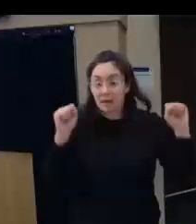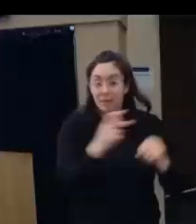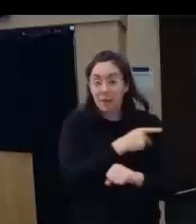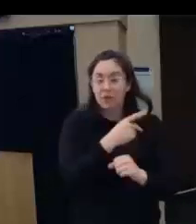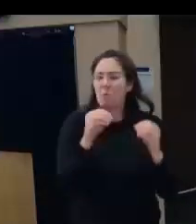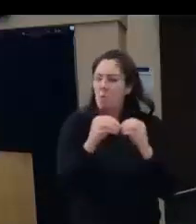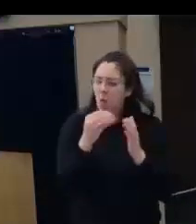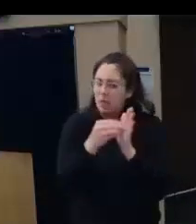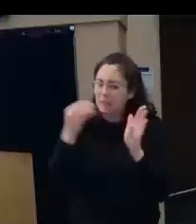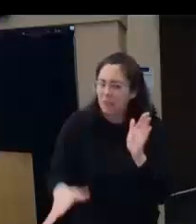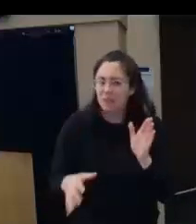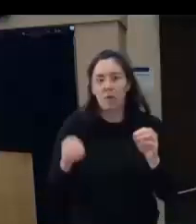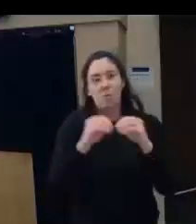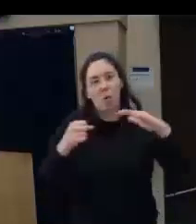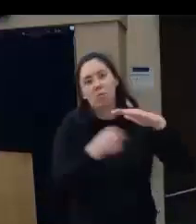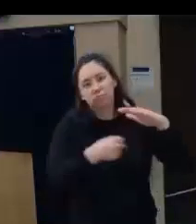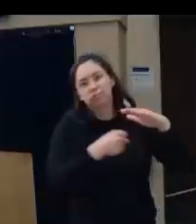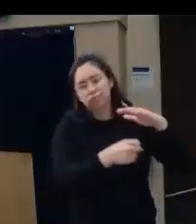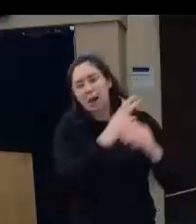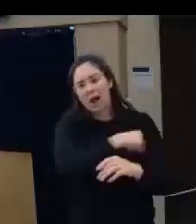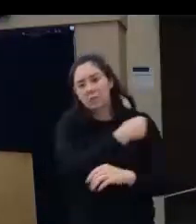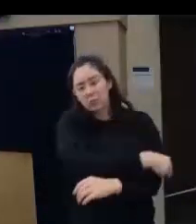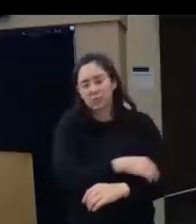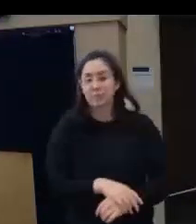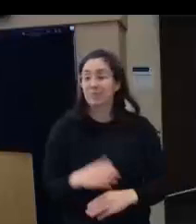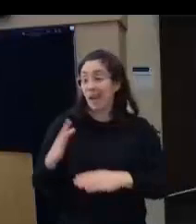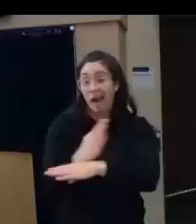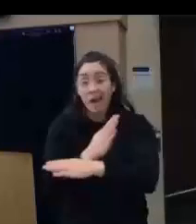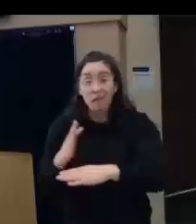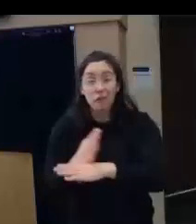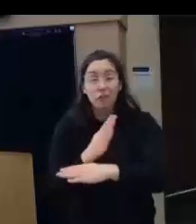and there's just more of them so even if the even if the average was meant to was was going to stay